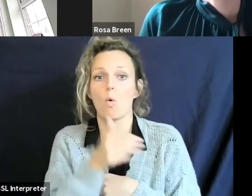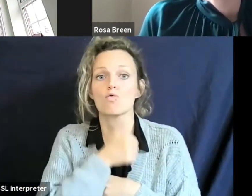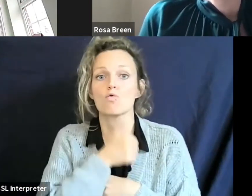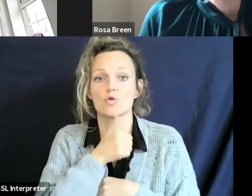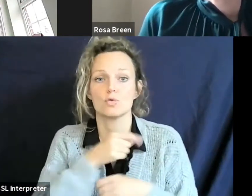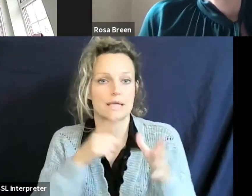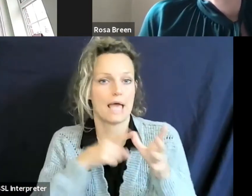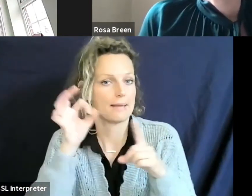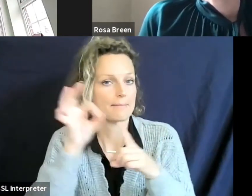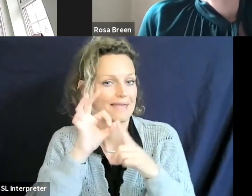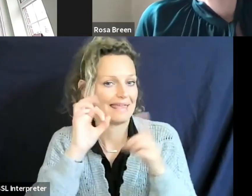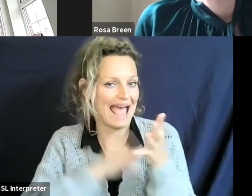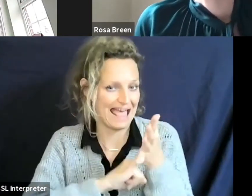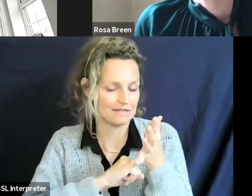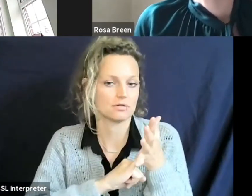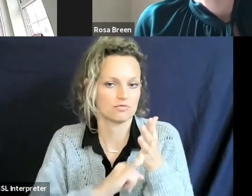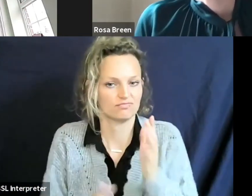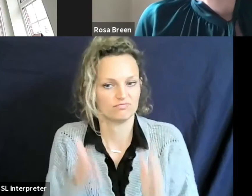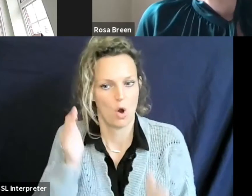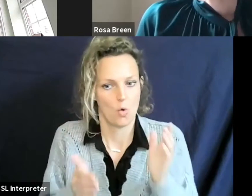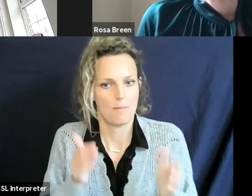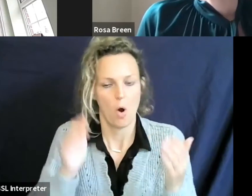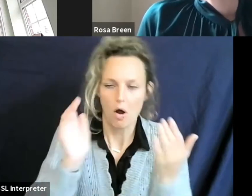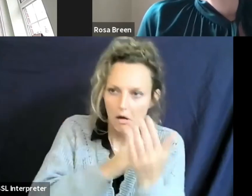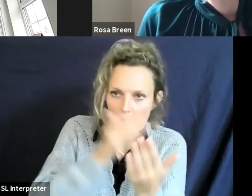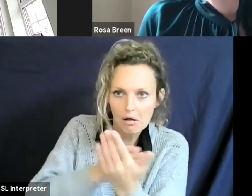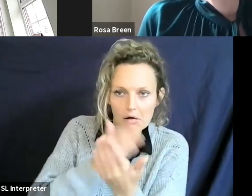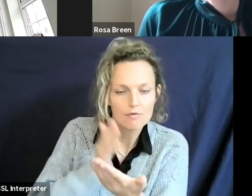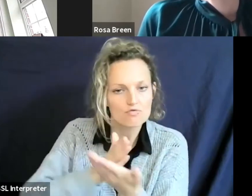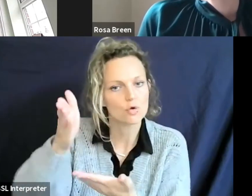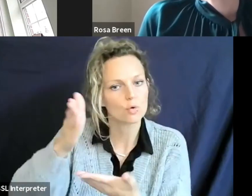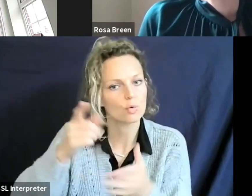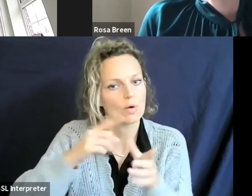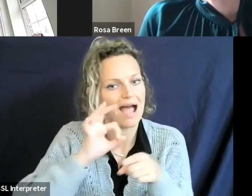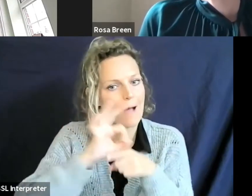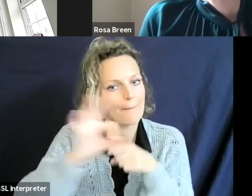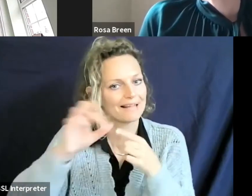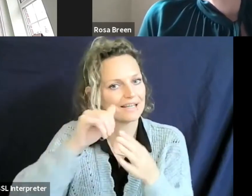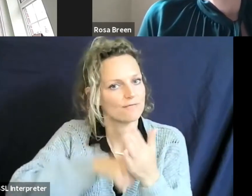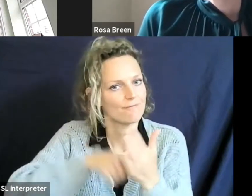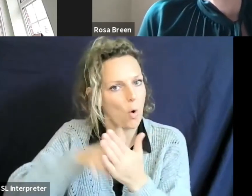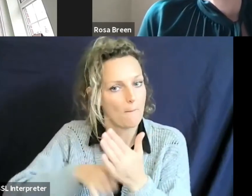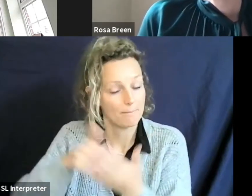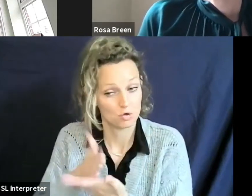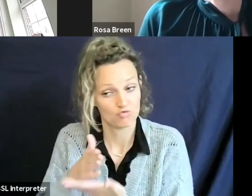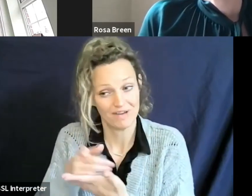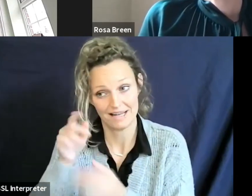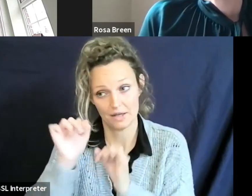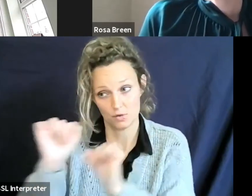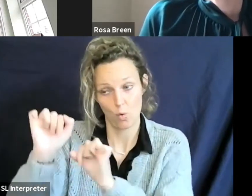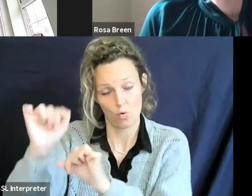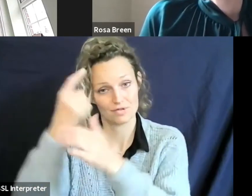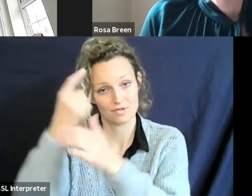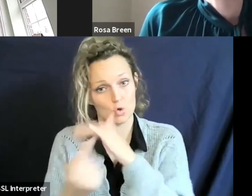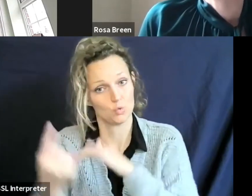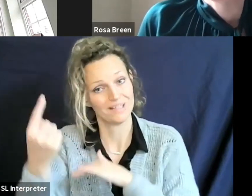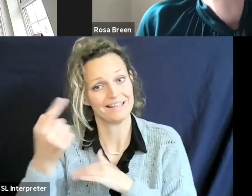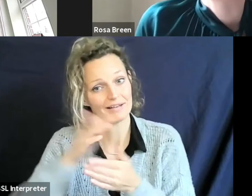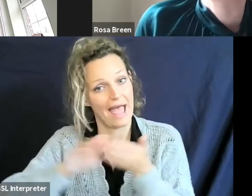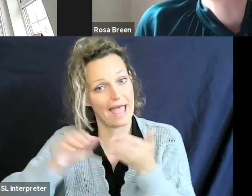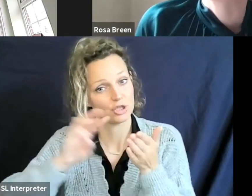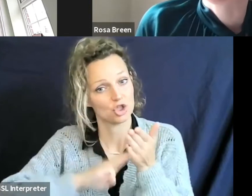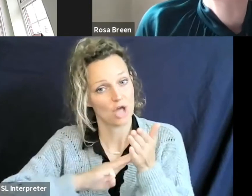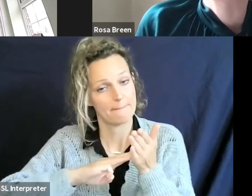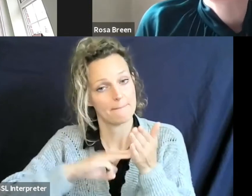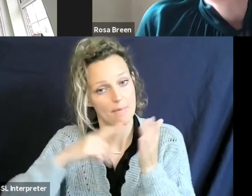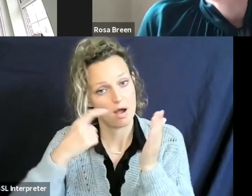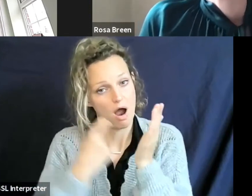That's really interesting because the majority of organisations, even